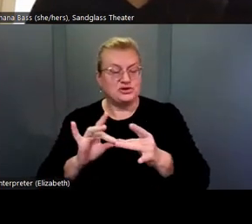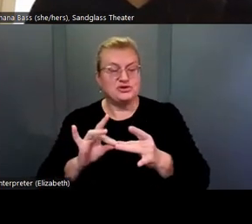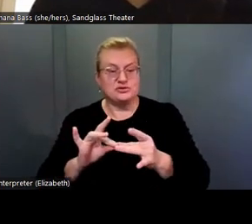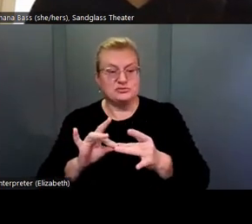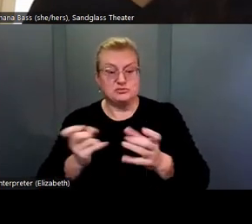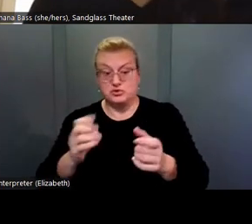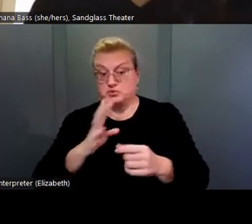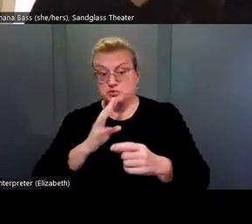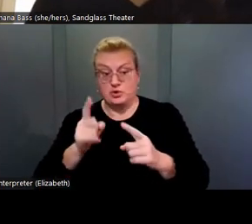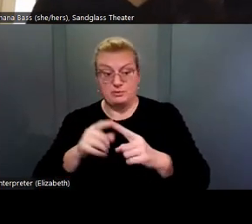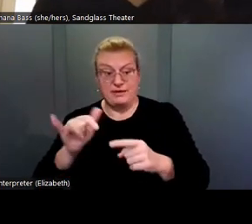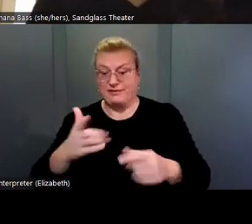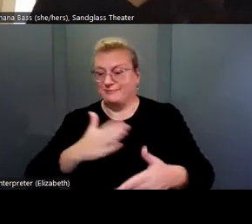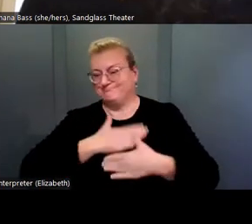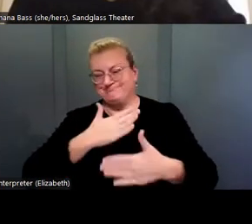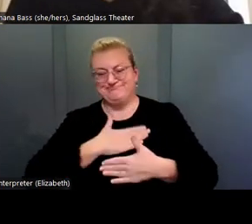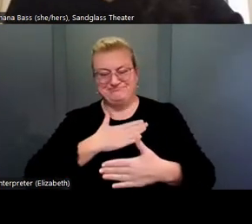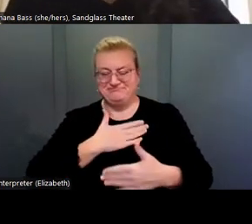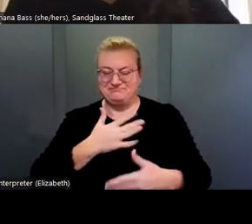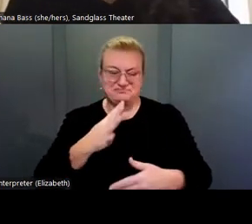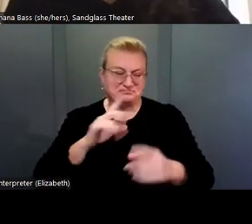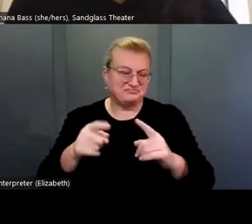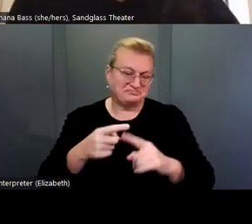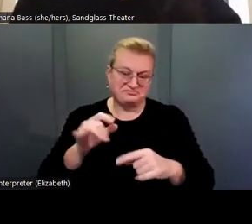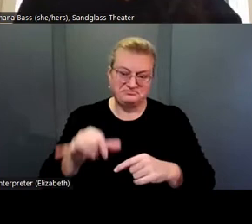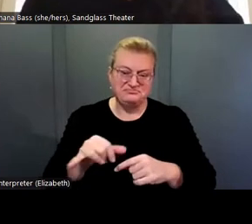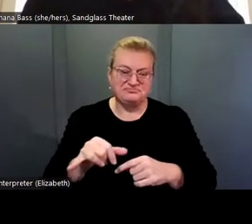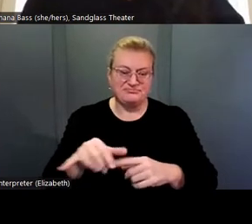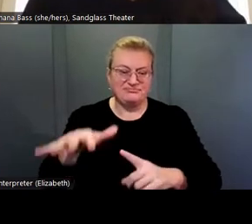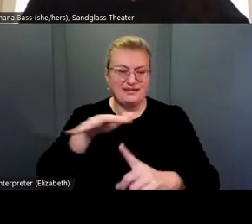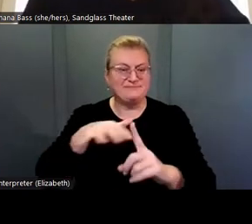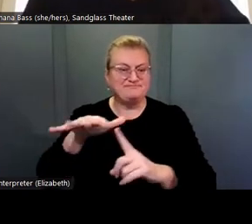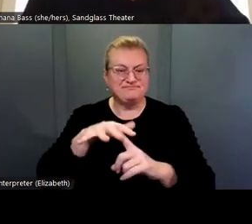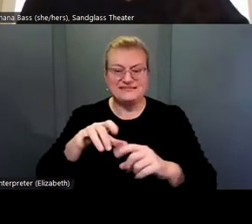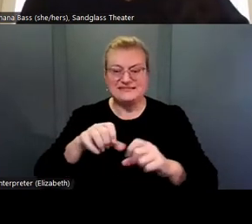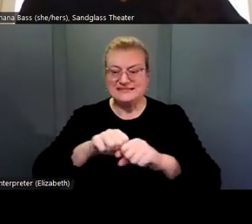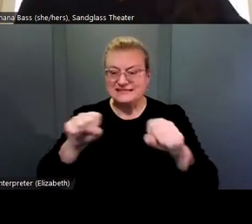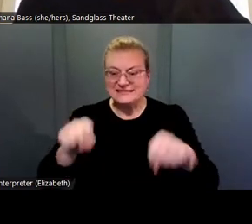I'm always happy to talk about the kind of ethos and value system of that network.